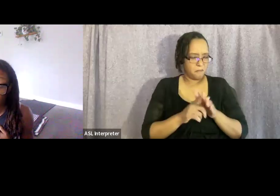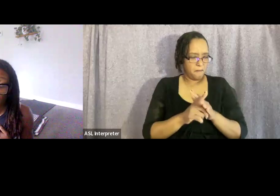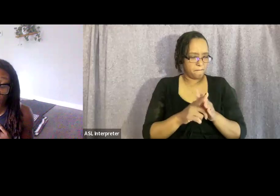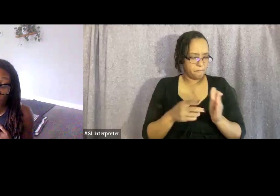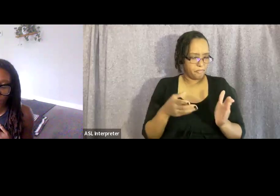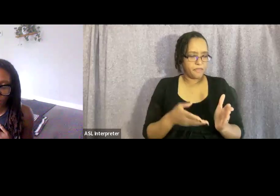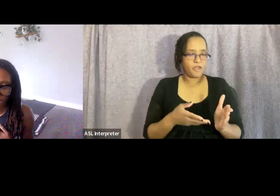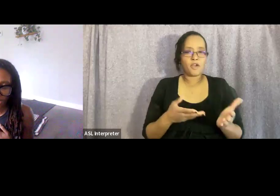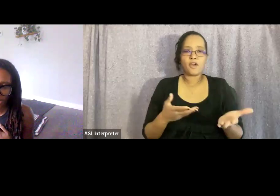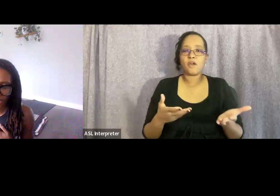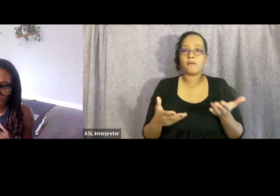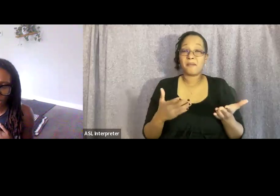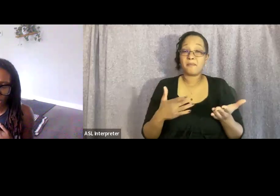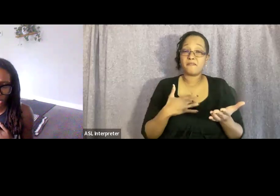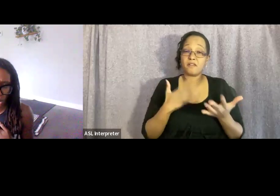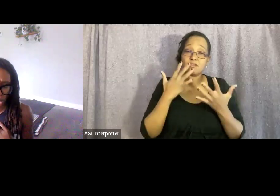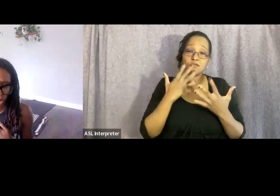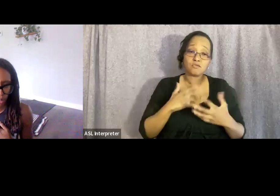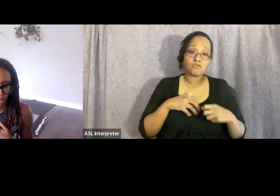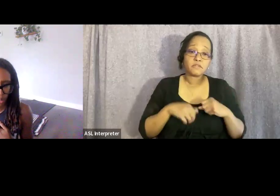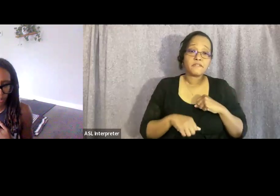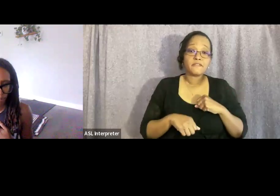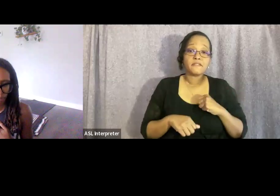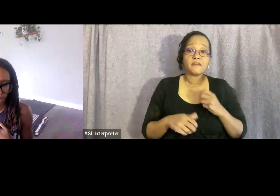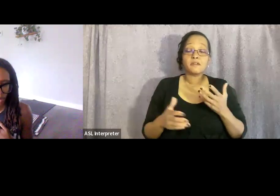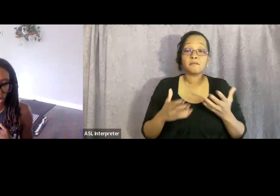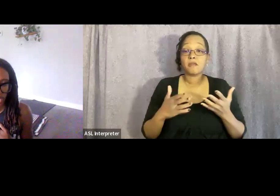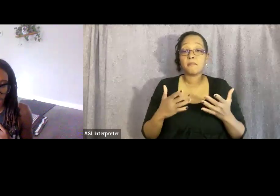It may still be grief, joy or exhaustion.